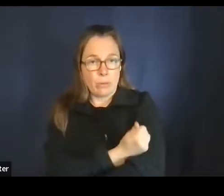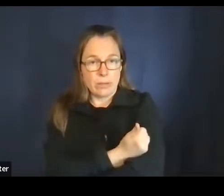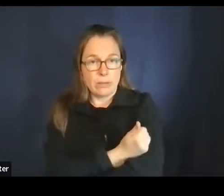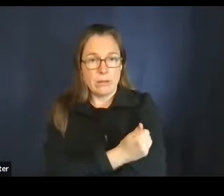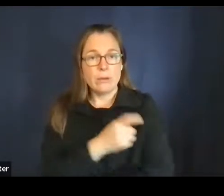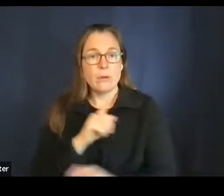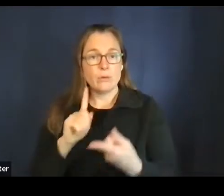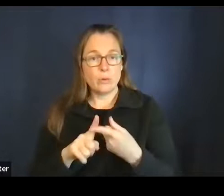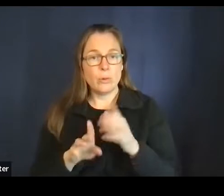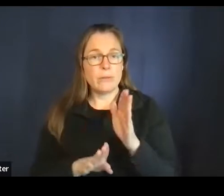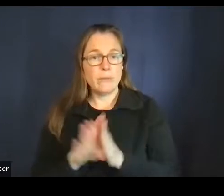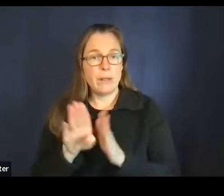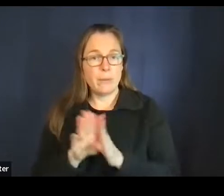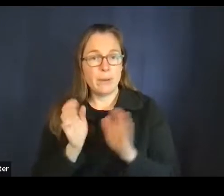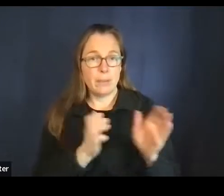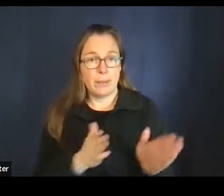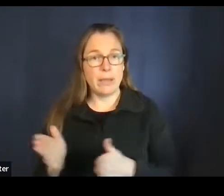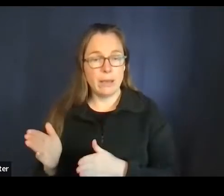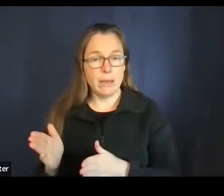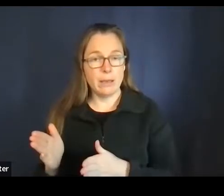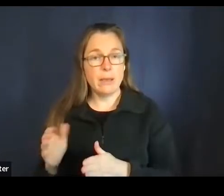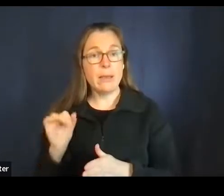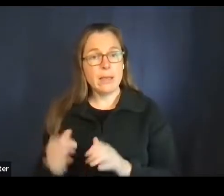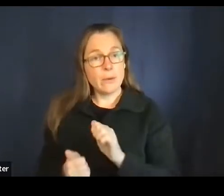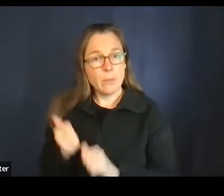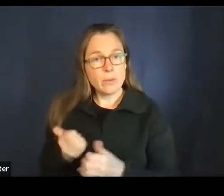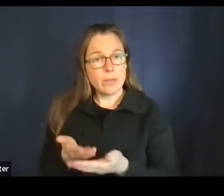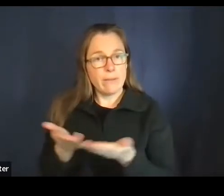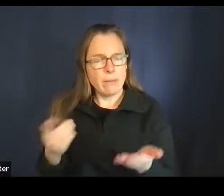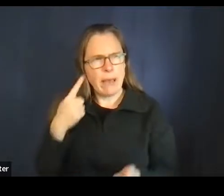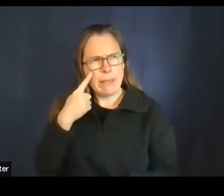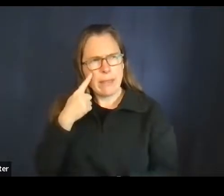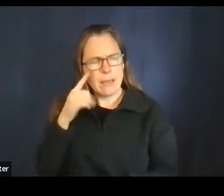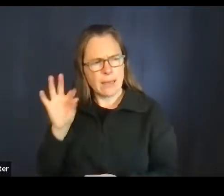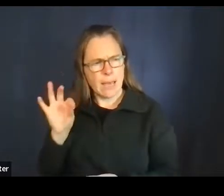develop a plan and if a majority of them, nine people